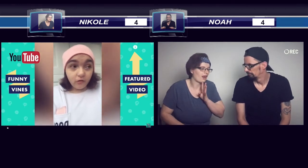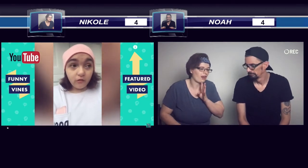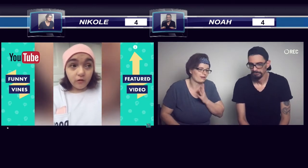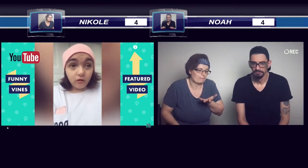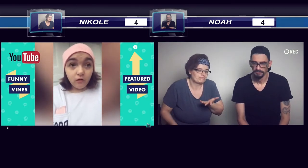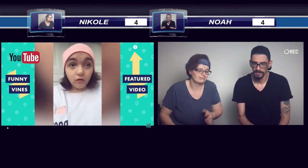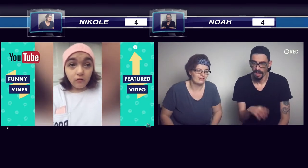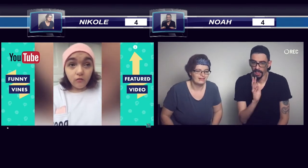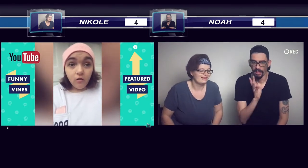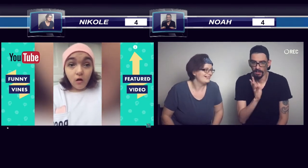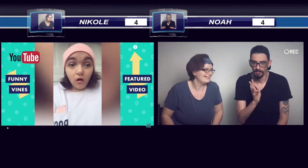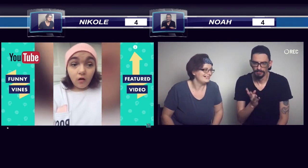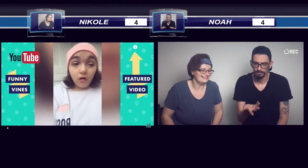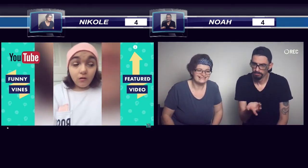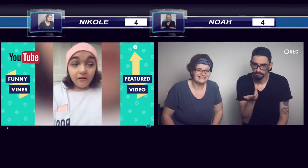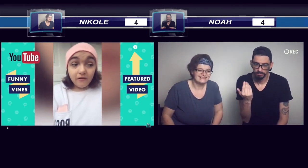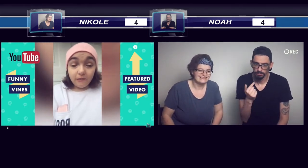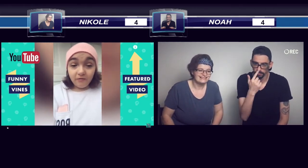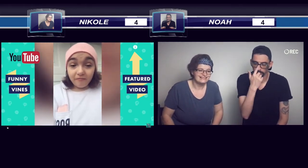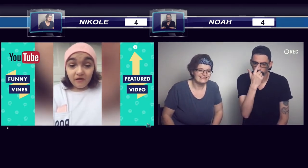She is in the flow of speech. A torrent of words.